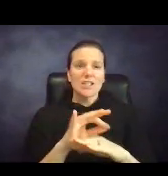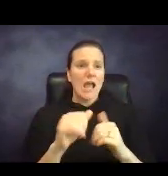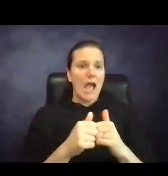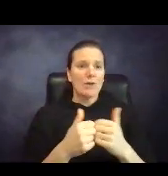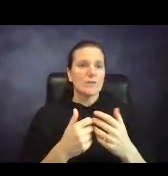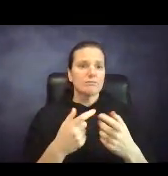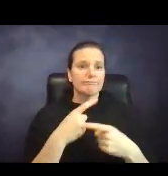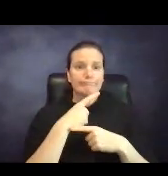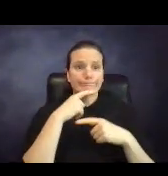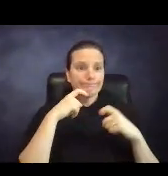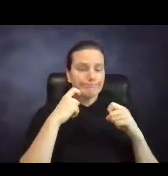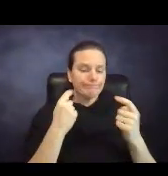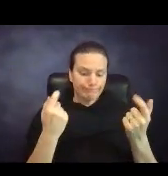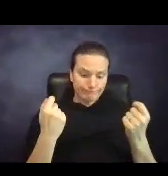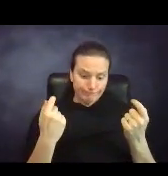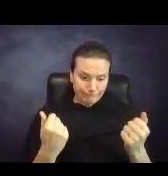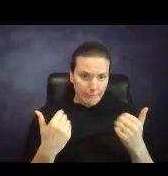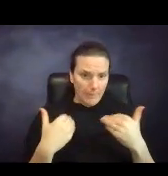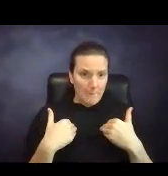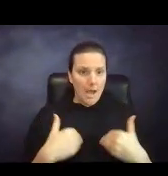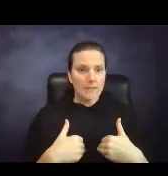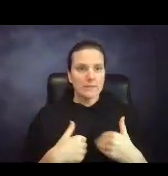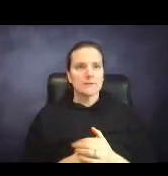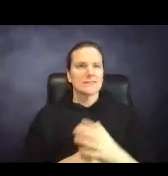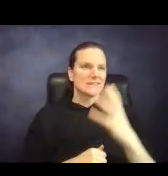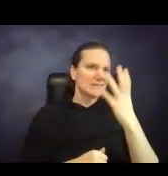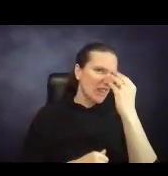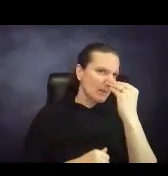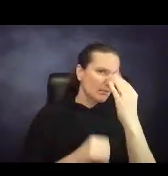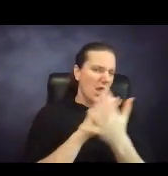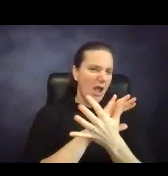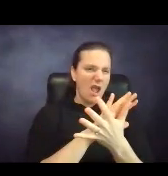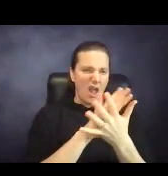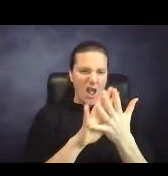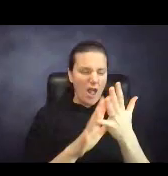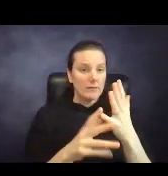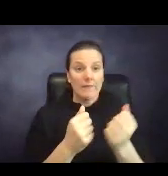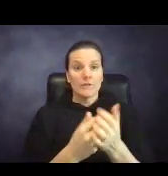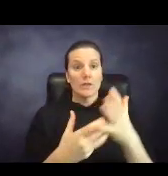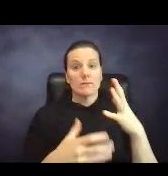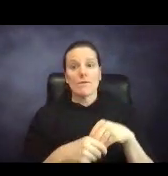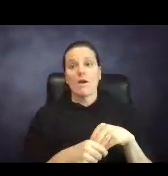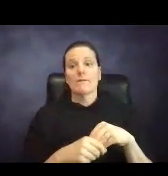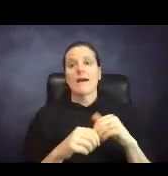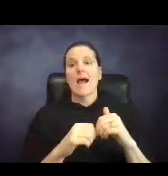And then like I said, nervous system regulation. So all of these things play into how well your hormone replacement therapy is gonna work.